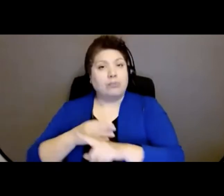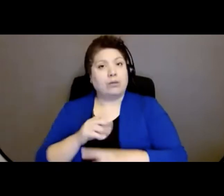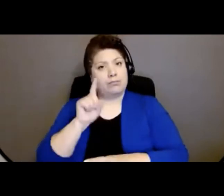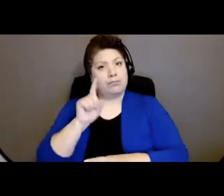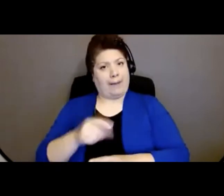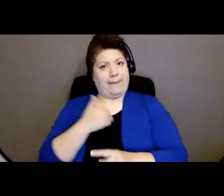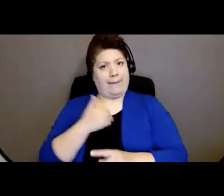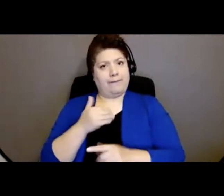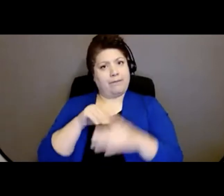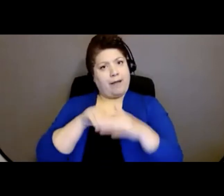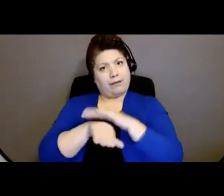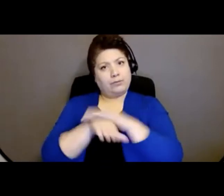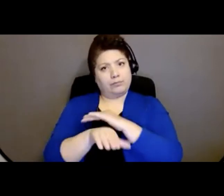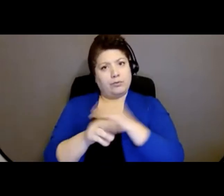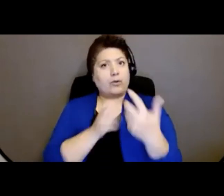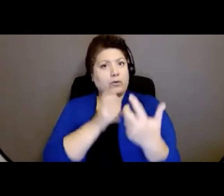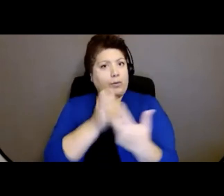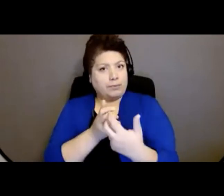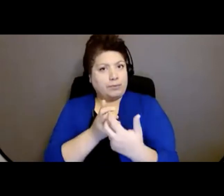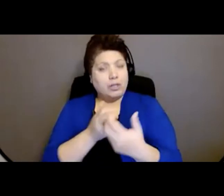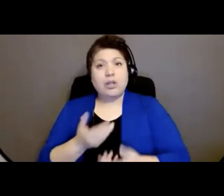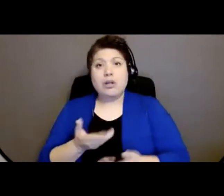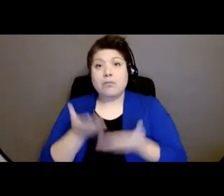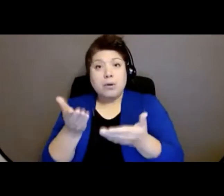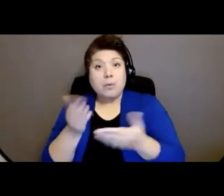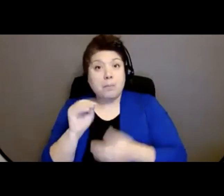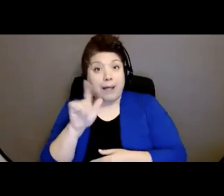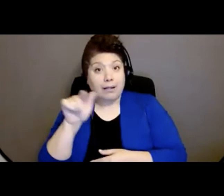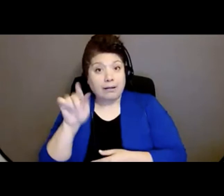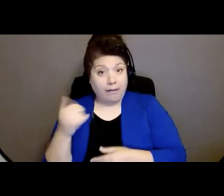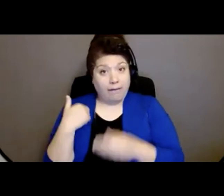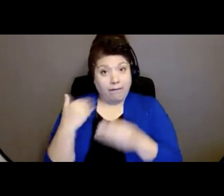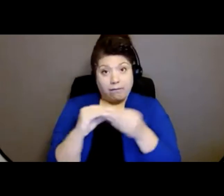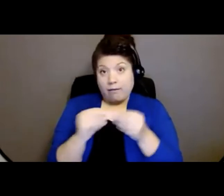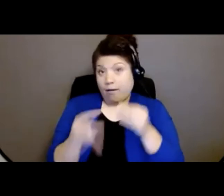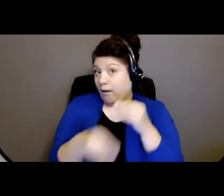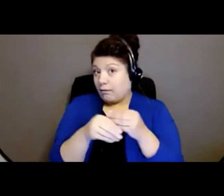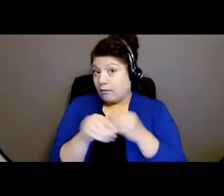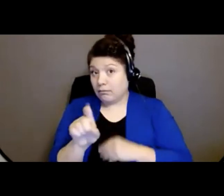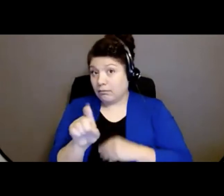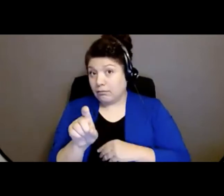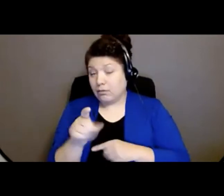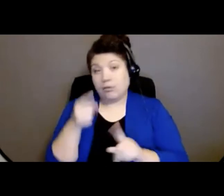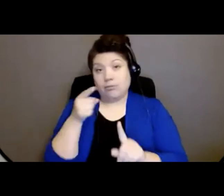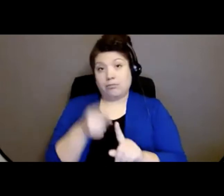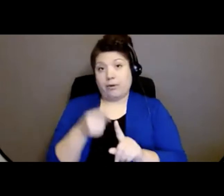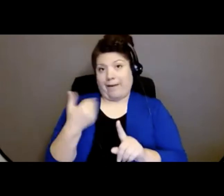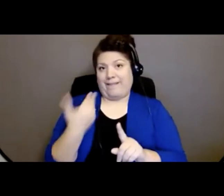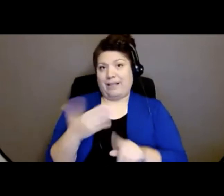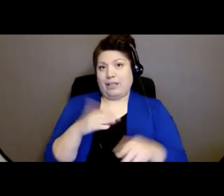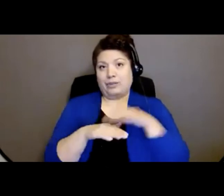MELANIE DID YOU HAVE SOMETHING TO ADD HERE FROM AN INTERSECTIONALITY PERSPECTIVE?